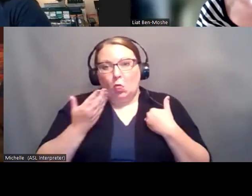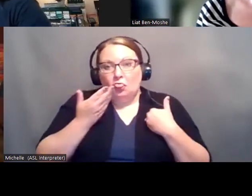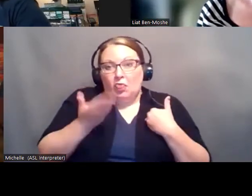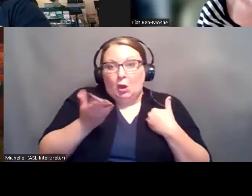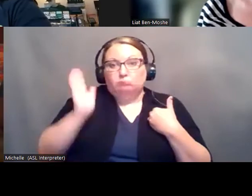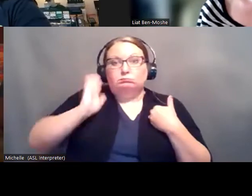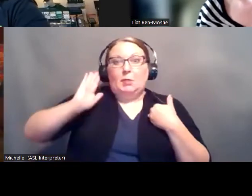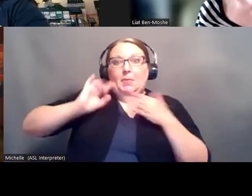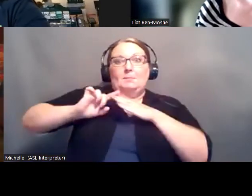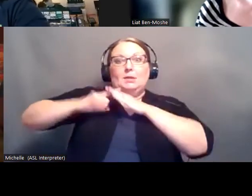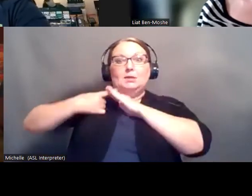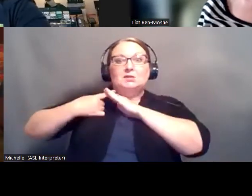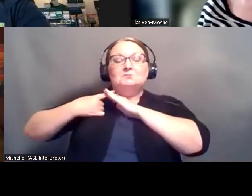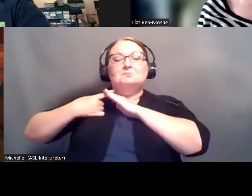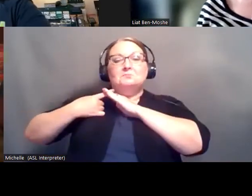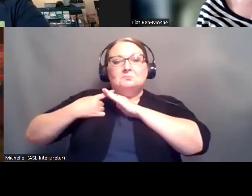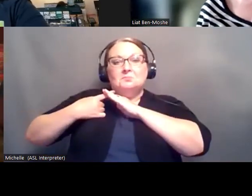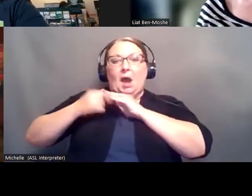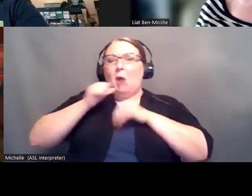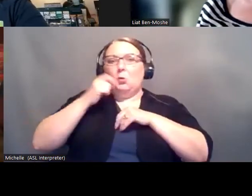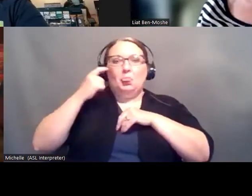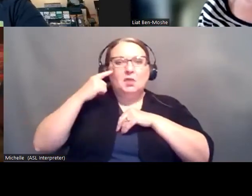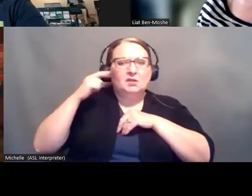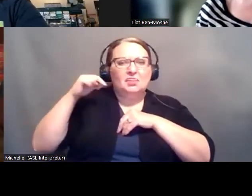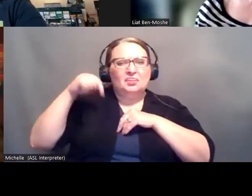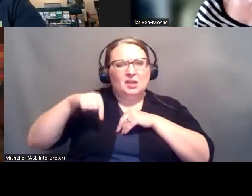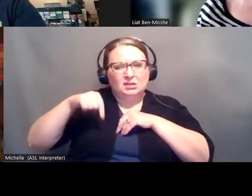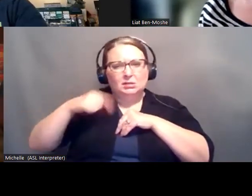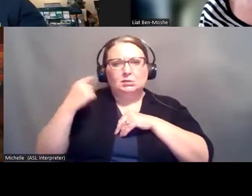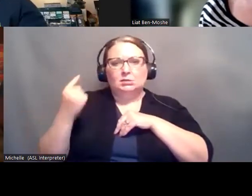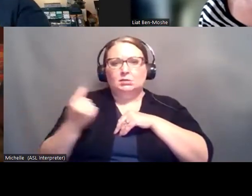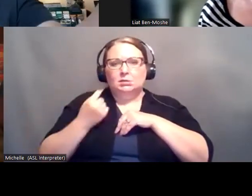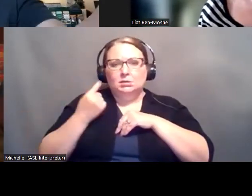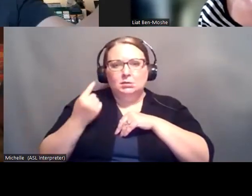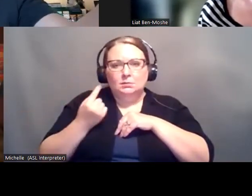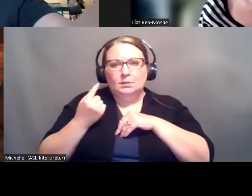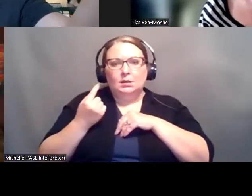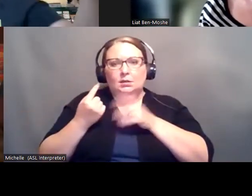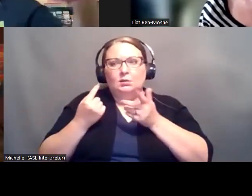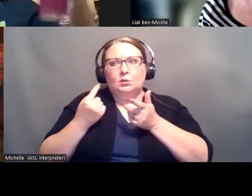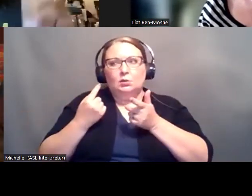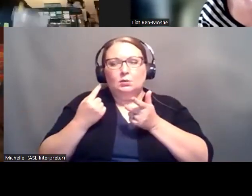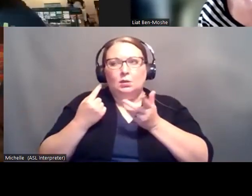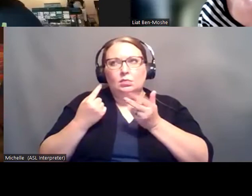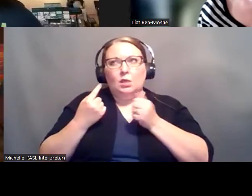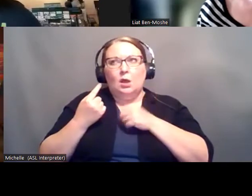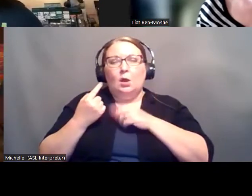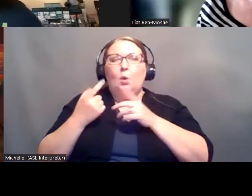(chuckles) I don't think this is something that, it's something that we were hoping for, but I don't think it's something we necessarily